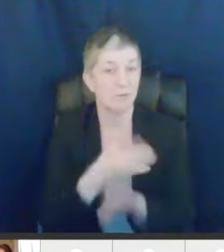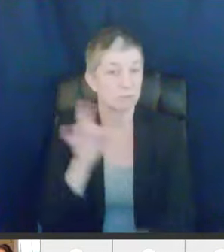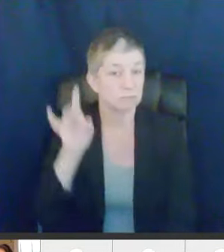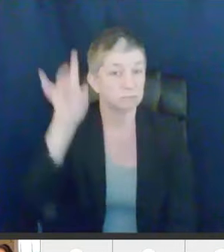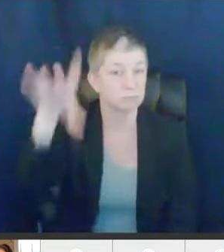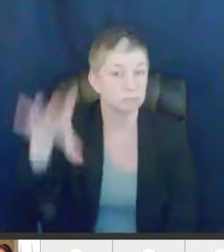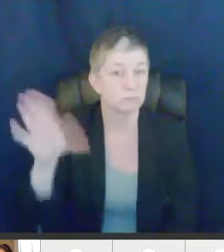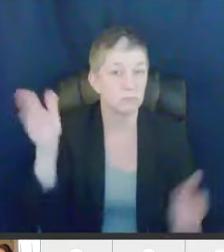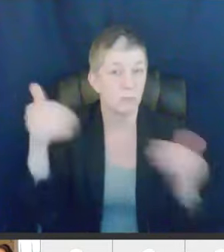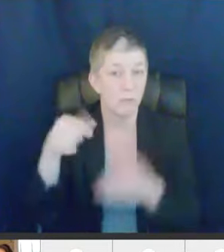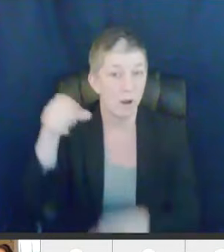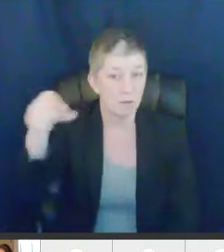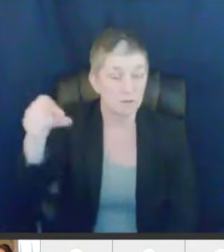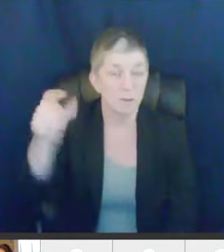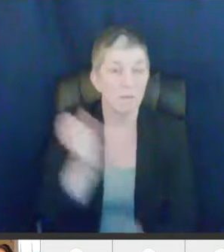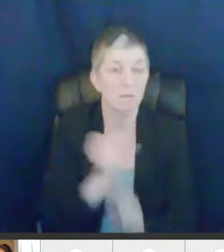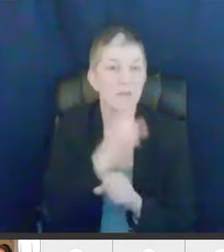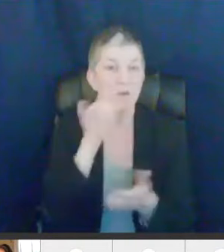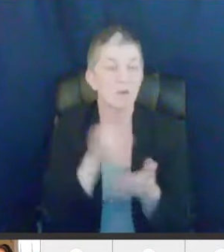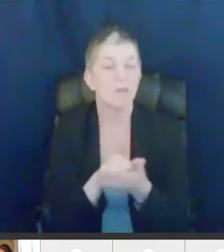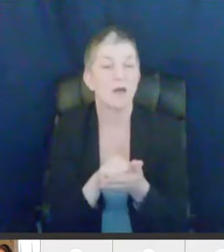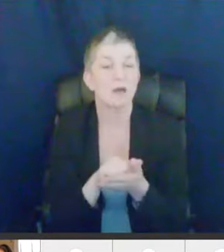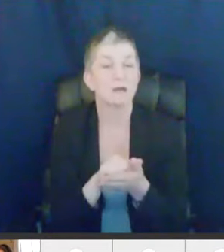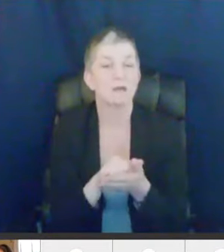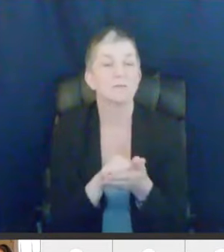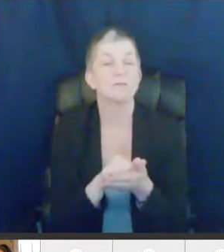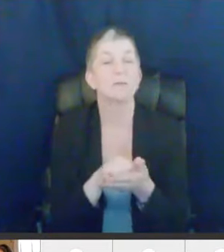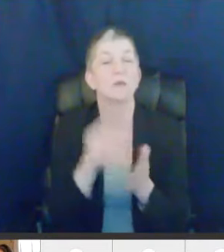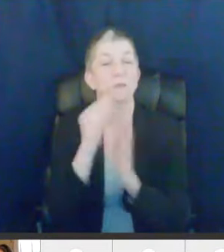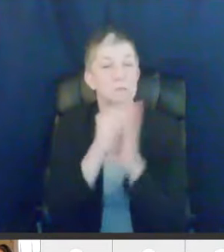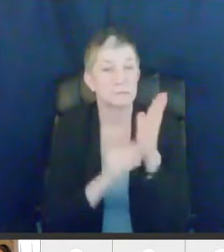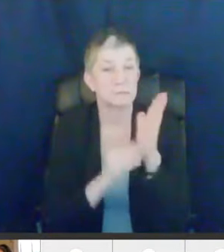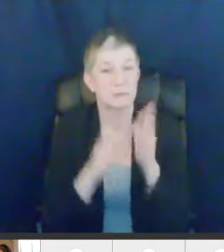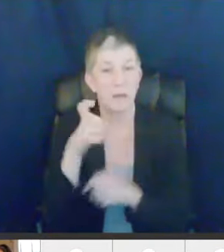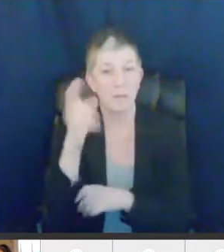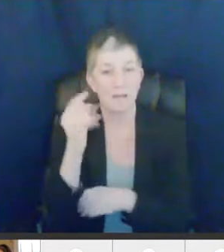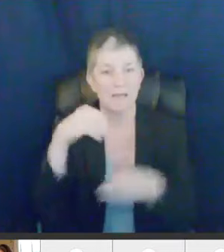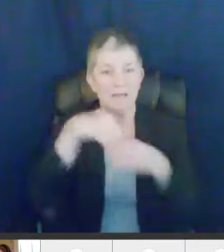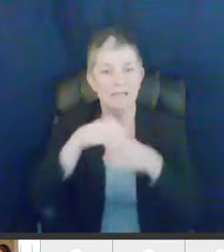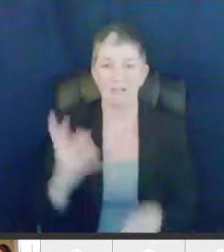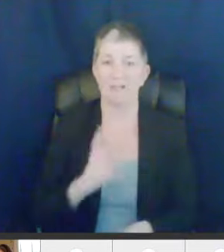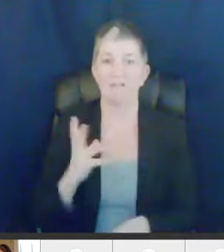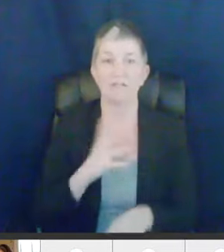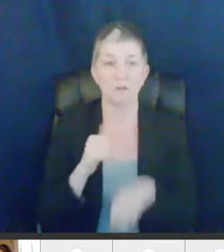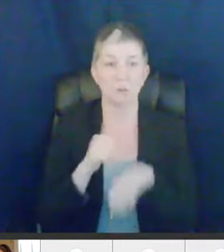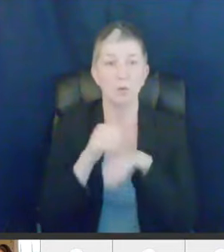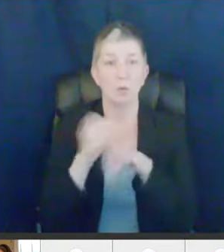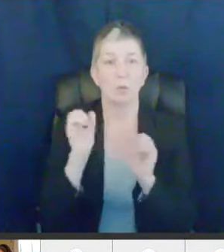a case your voted ballot inside the official return envelope securely seal